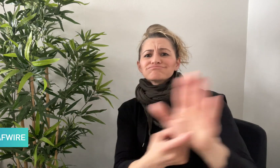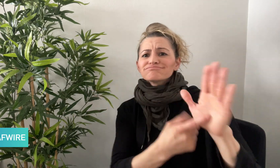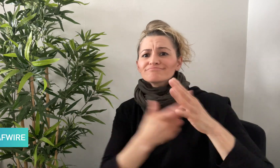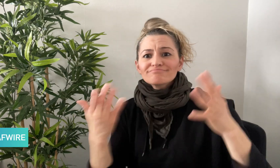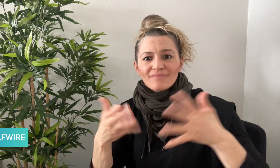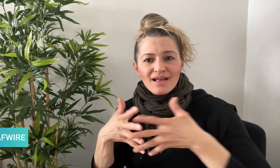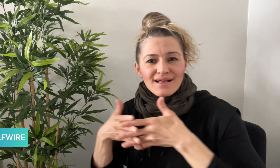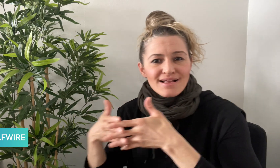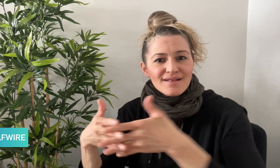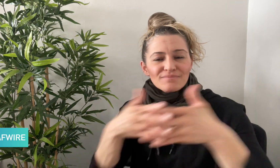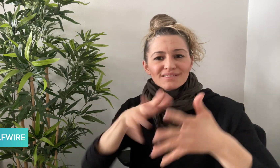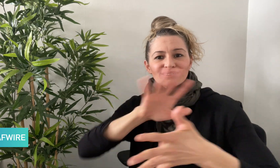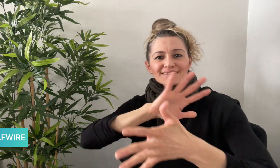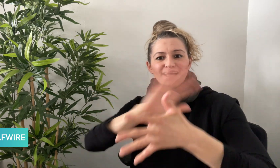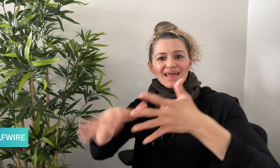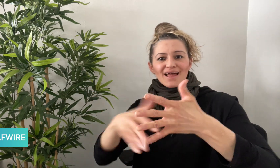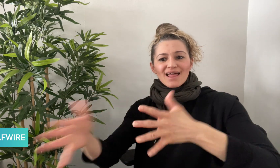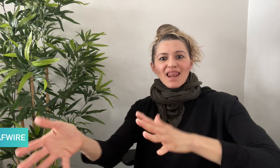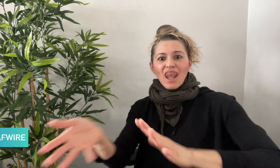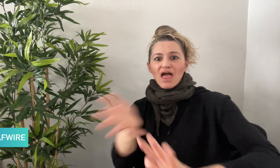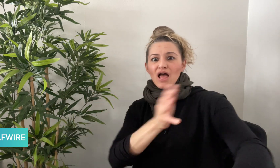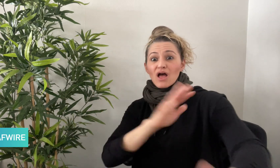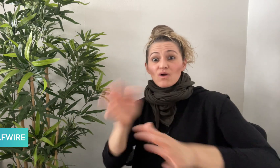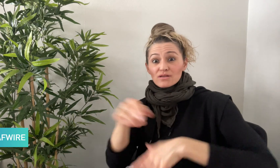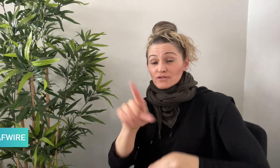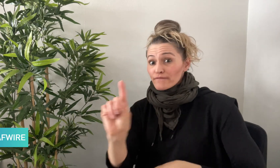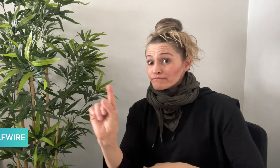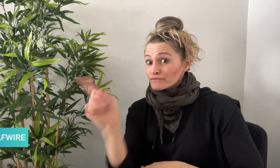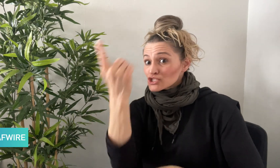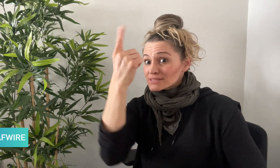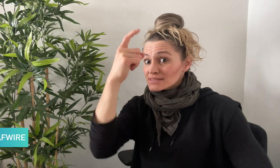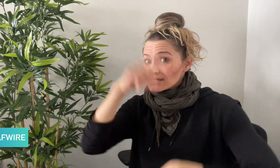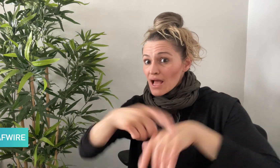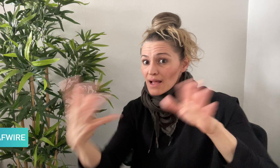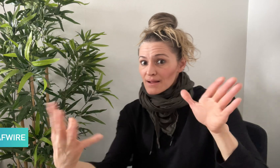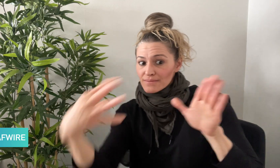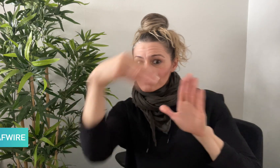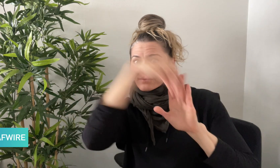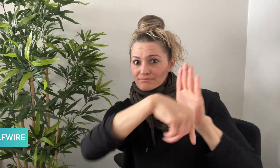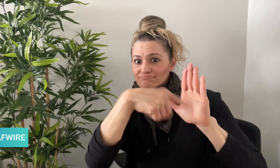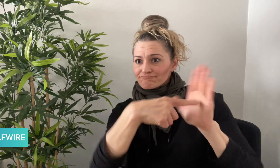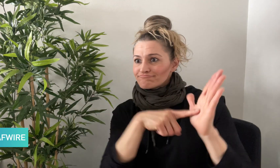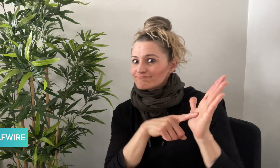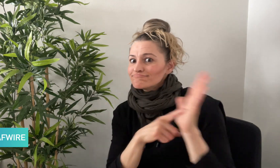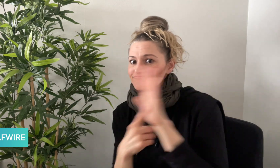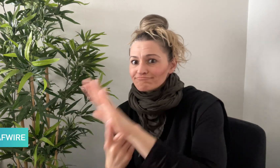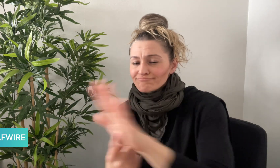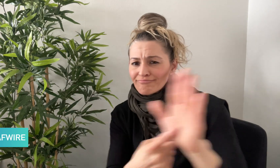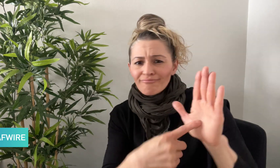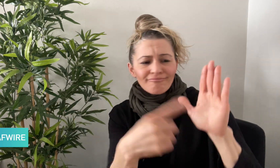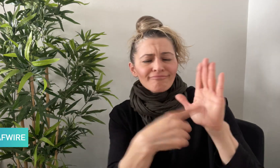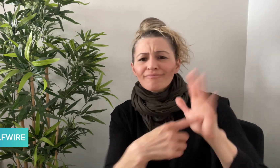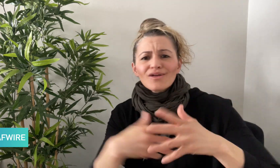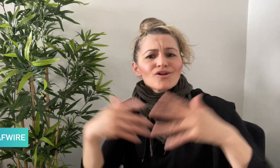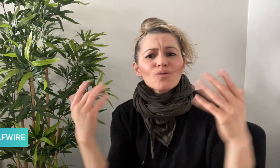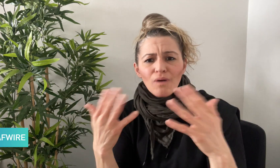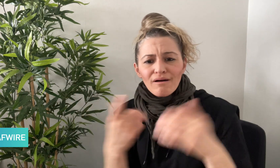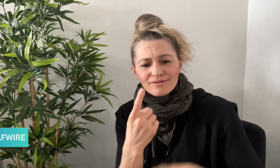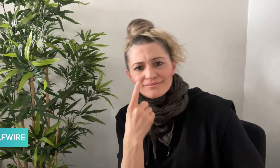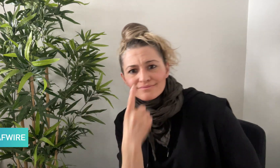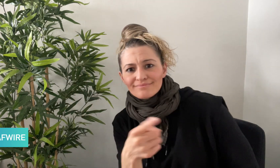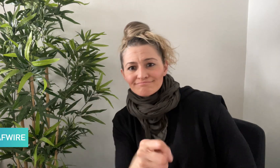that the son of her music idol is Deaf. The author